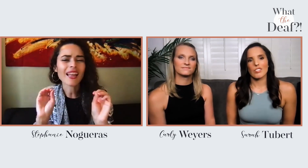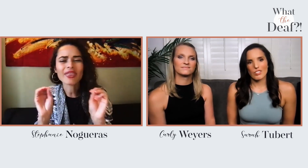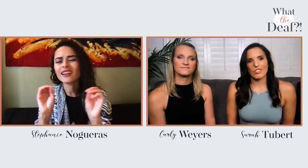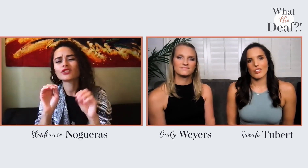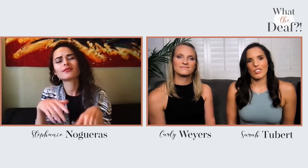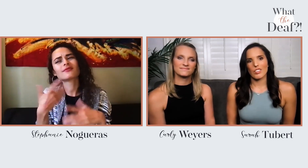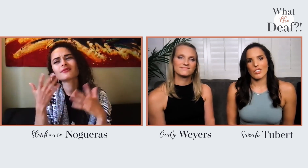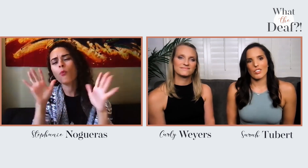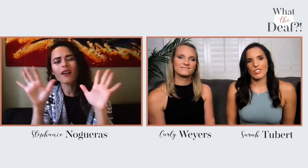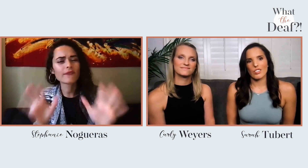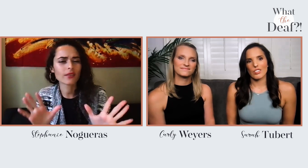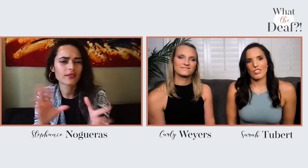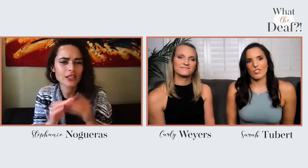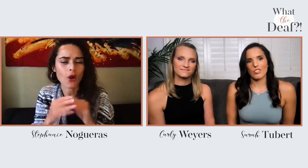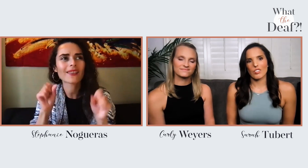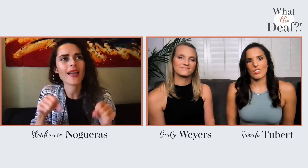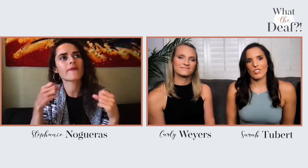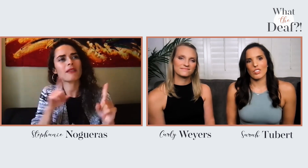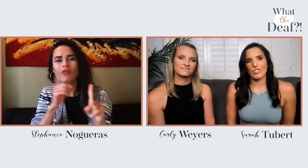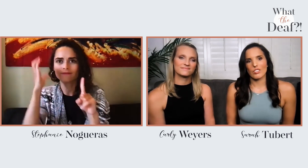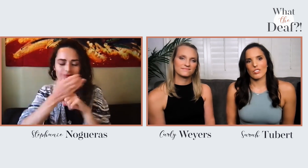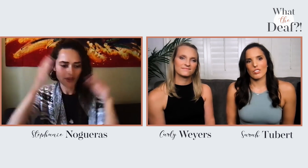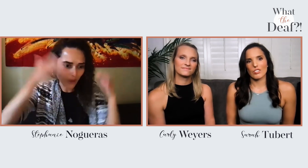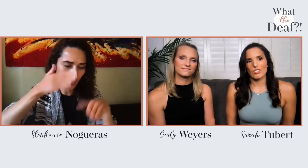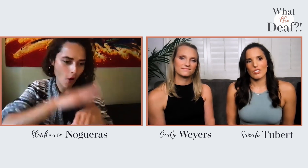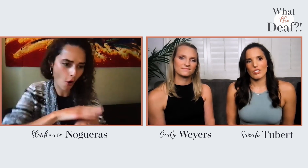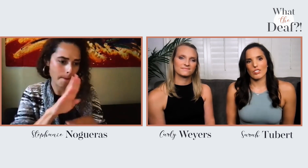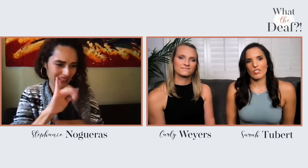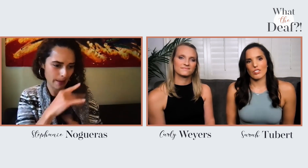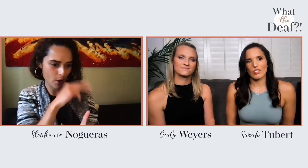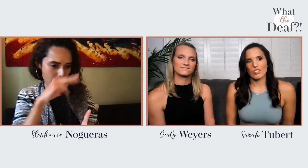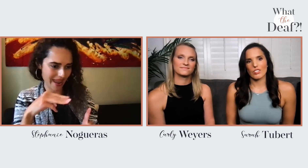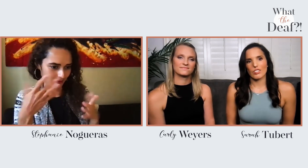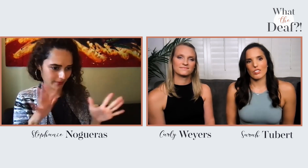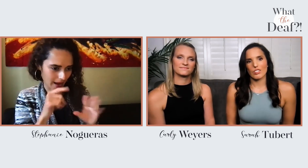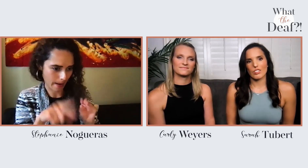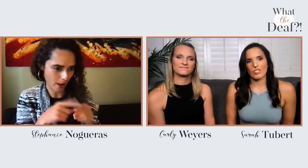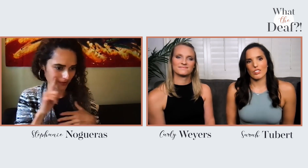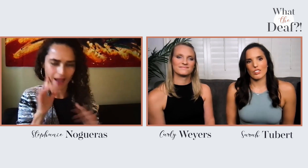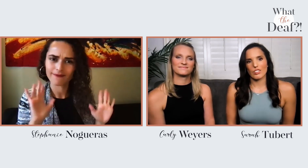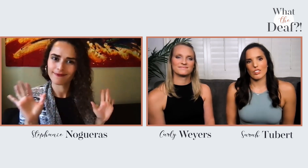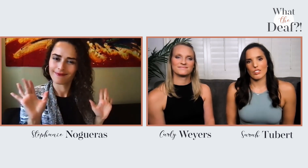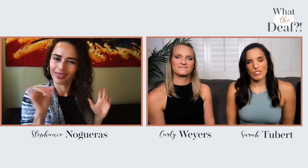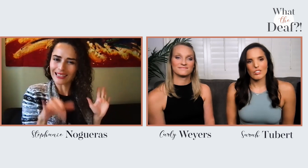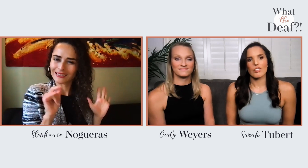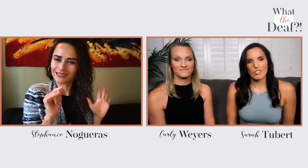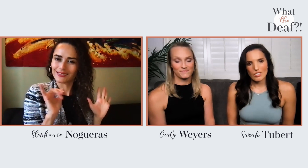There was no negativity attached to any of this. I was able to play the role. I was a mermaid and it wasn't about me being deaf.